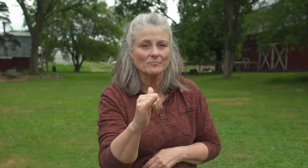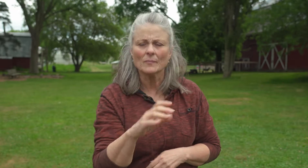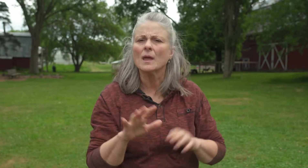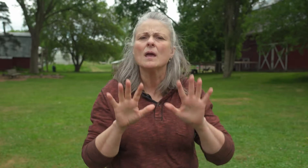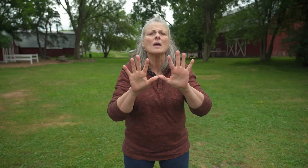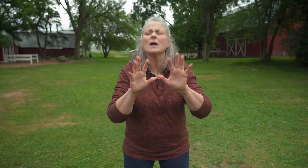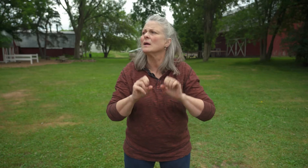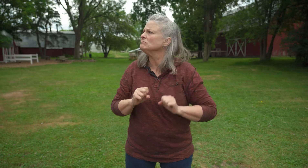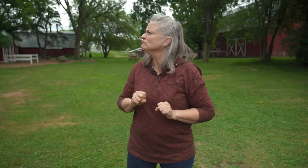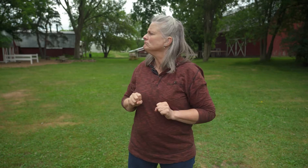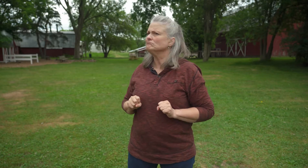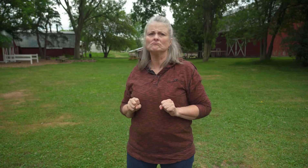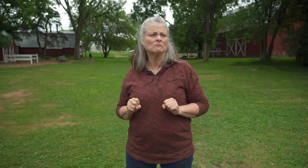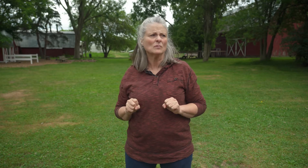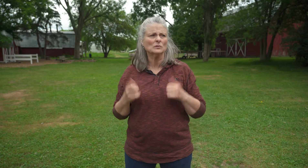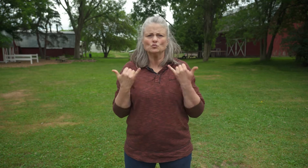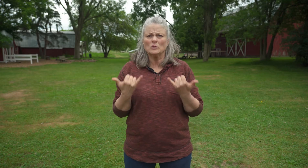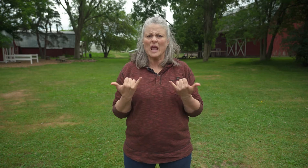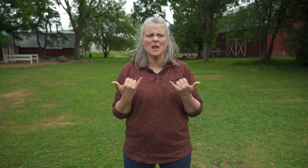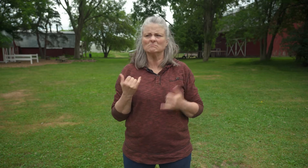Me too. But hold on.